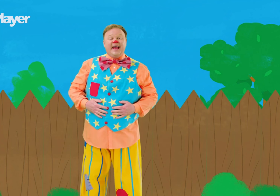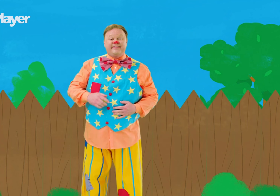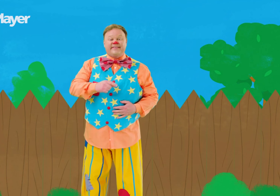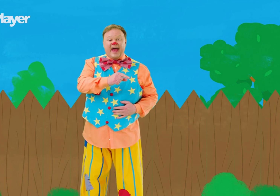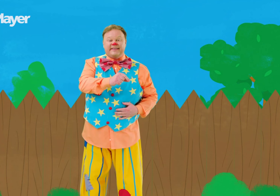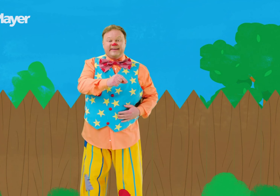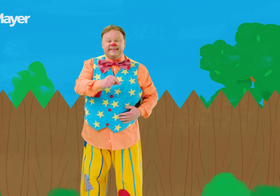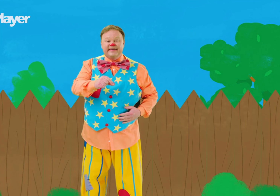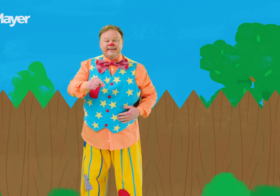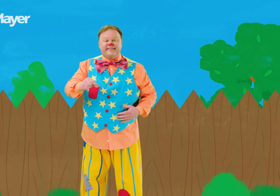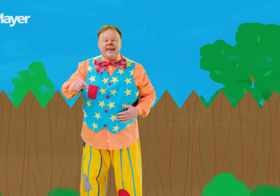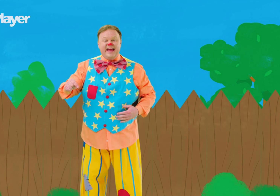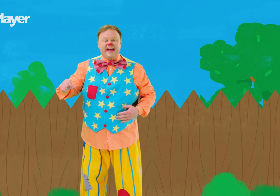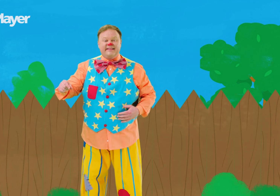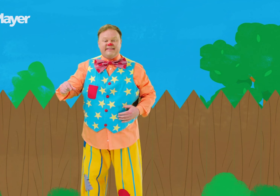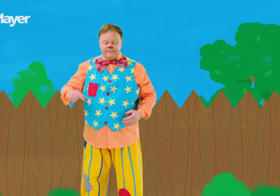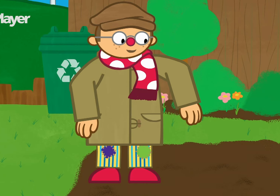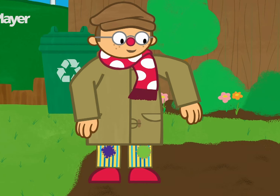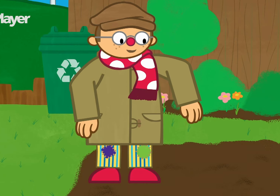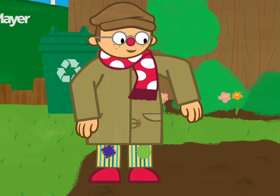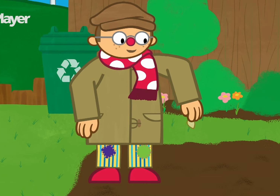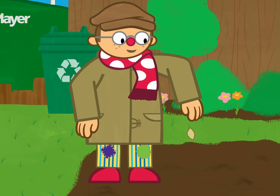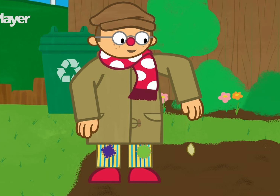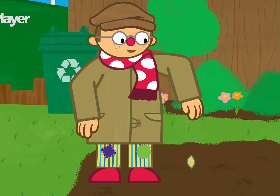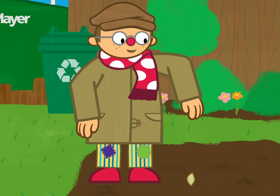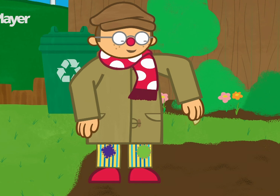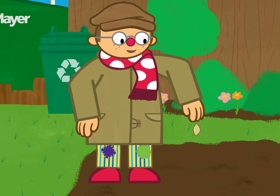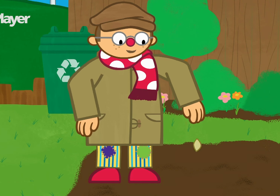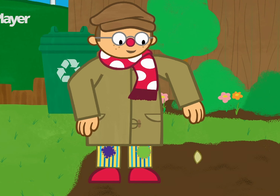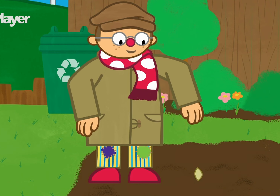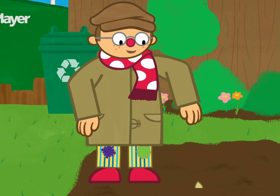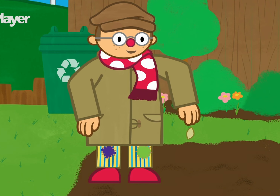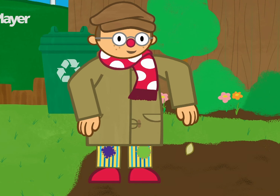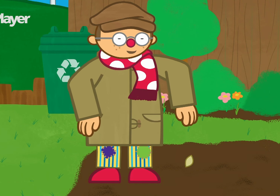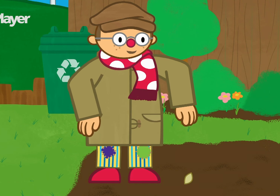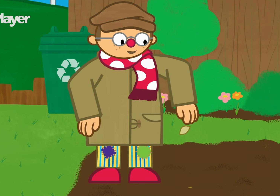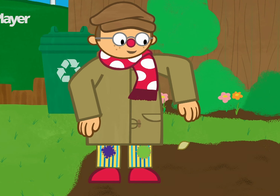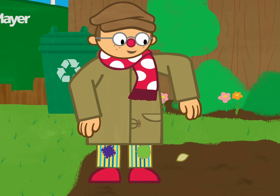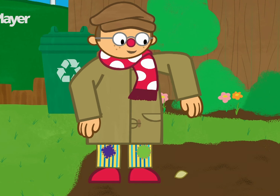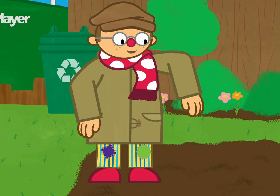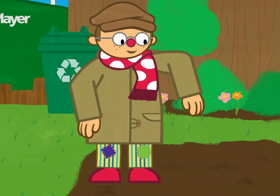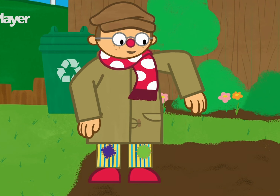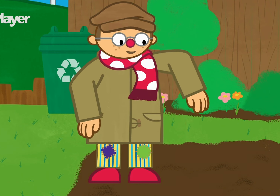he scattered the seeds a la di da scattering the seeds